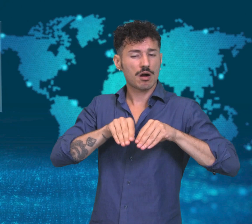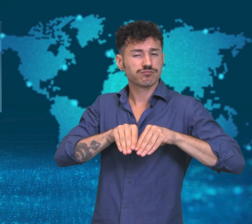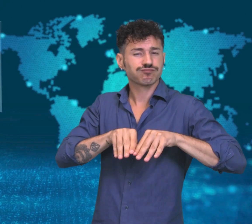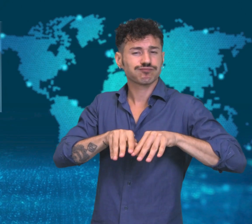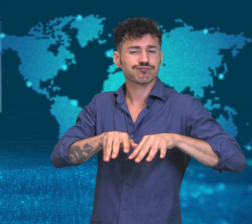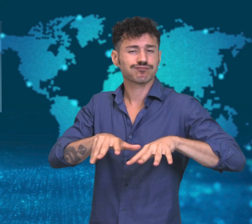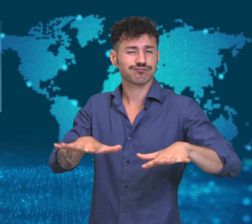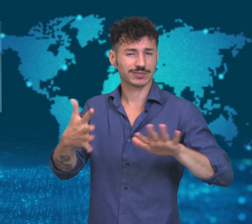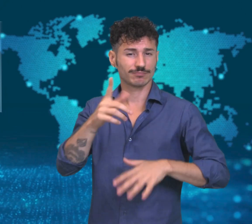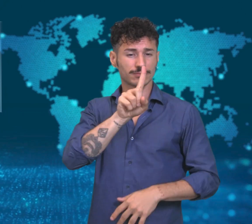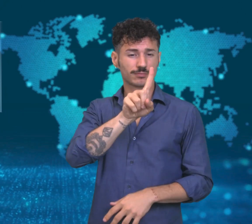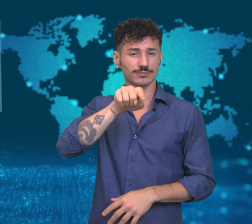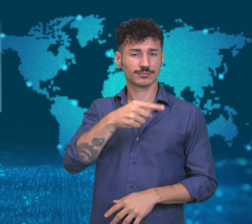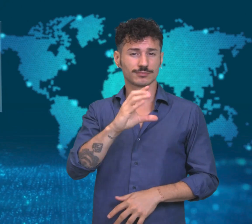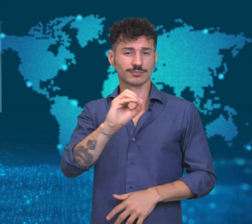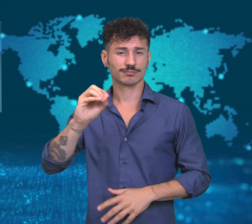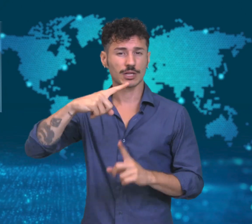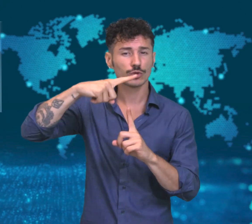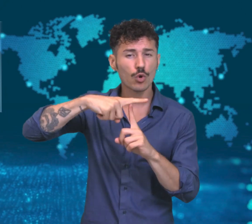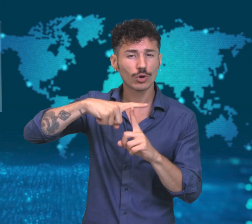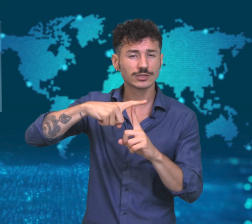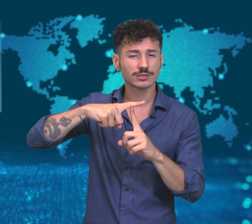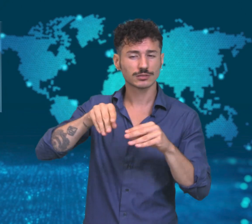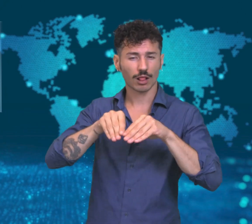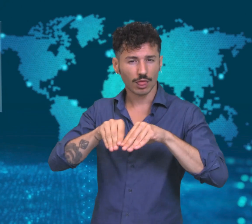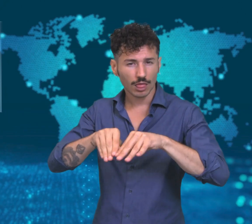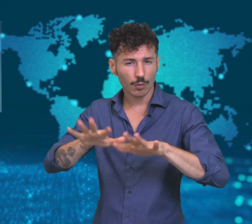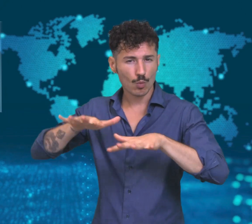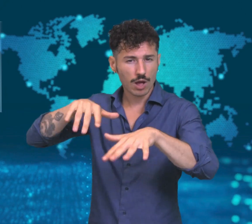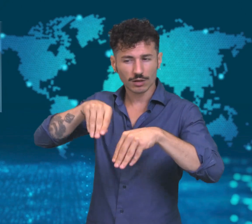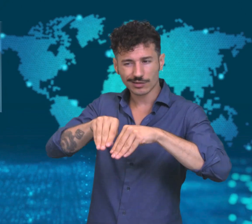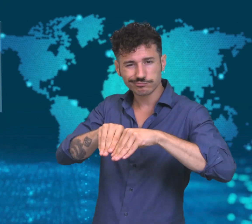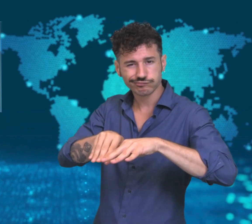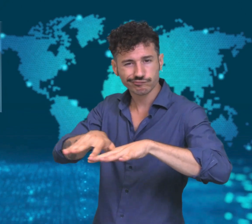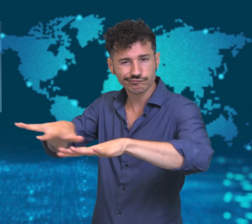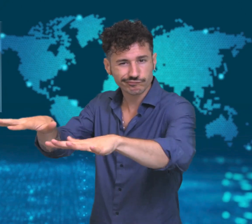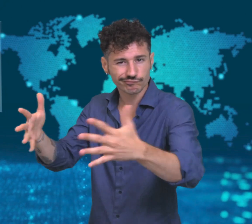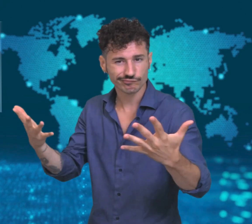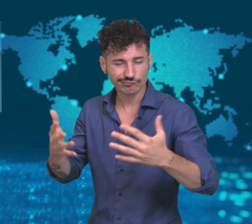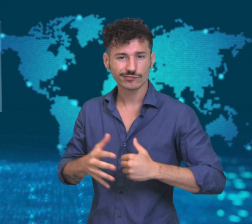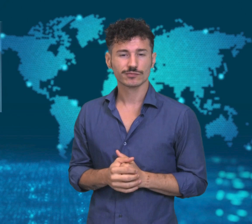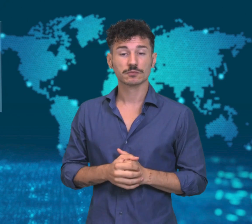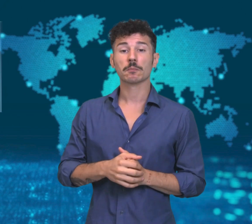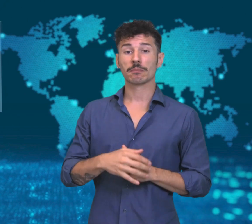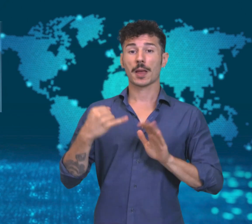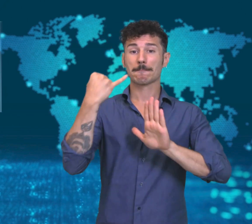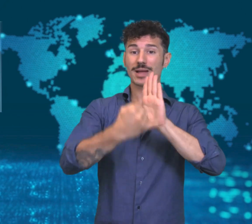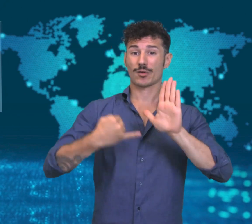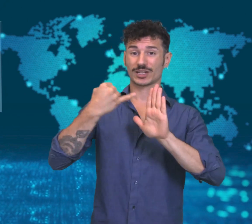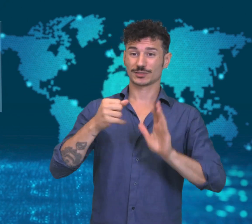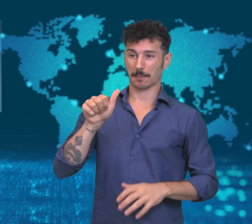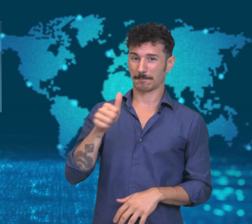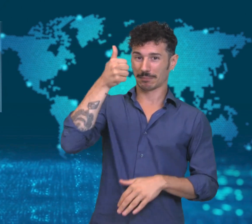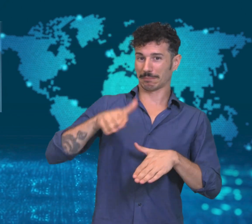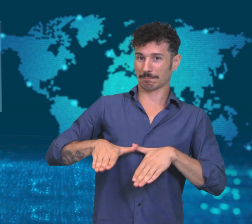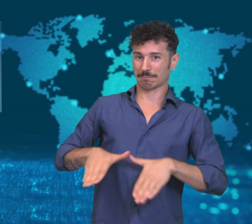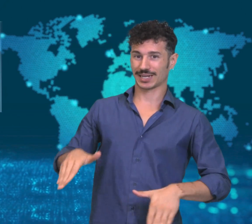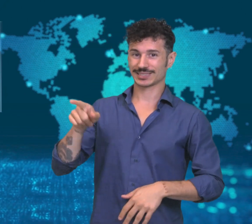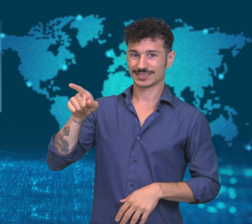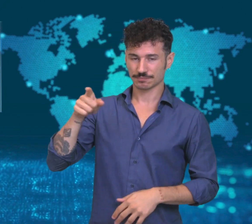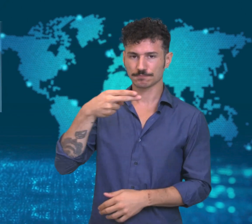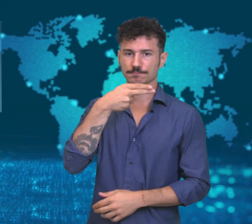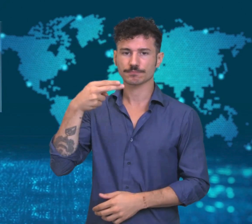It has been reported that around 1,000 tons of oil has leaked into the water.